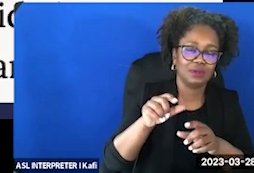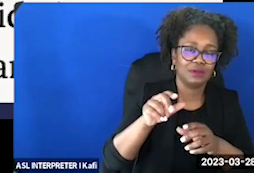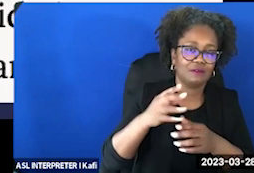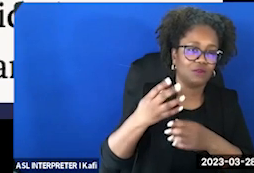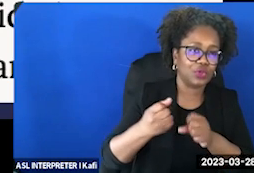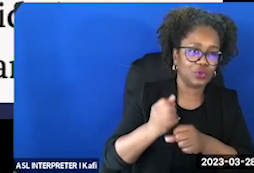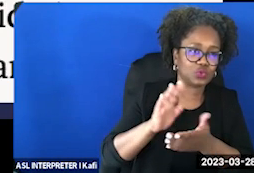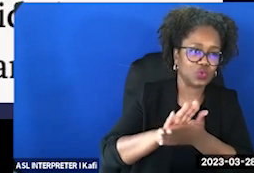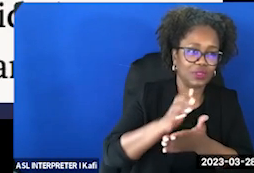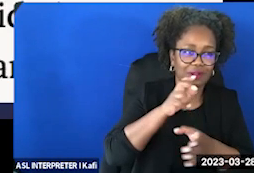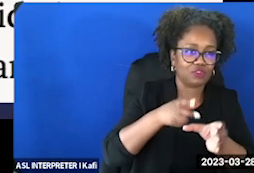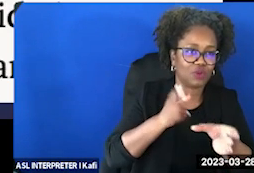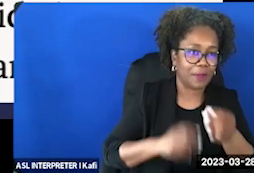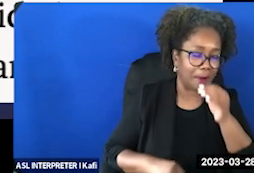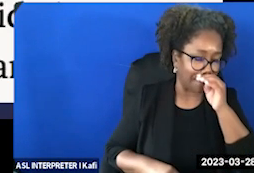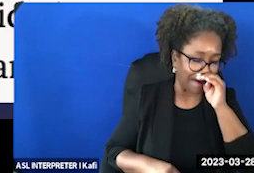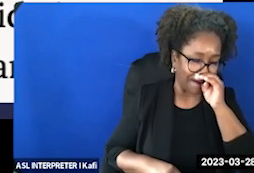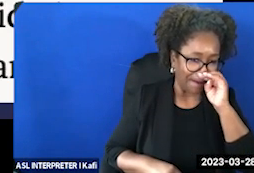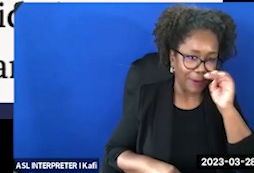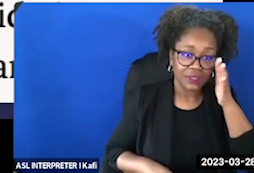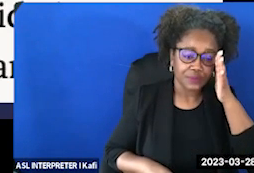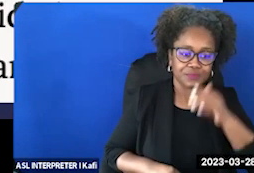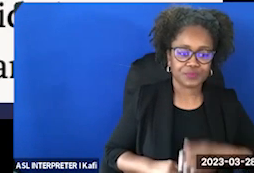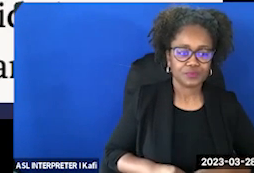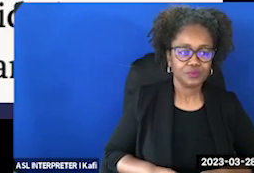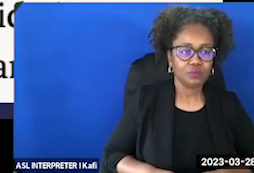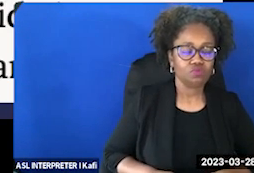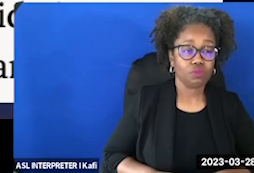I just. This is just like an anecdote from my day. So when I was, I went to